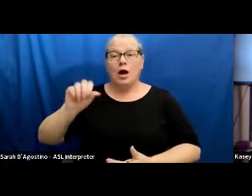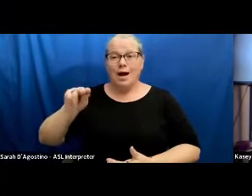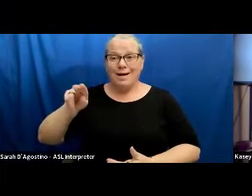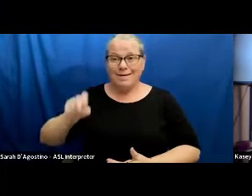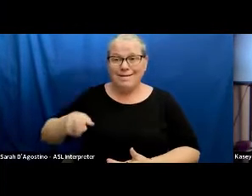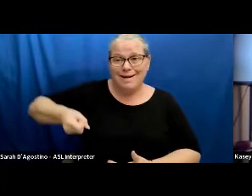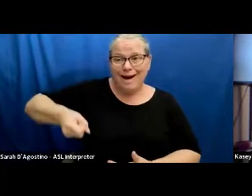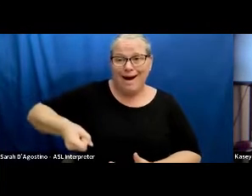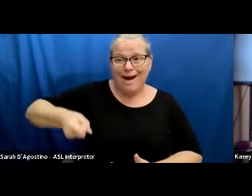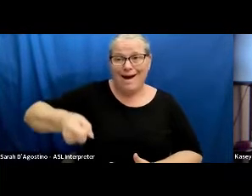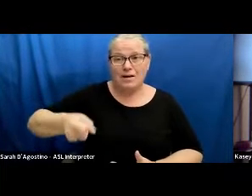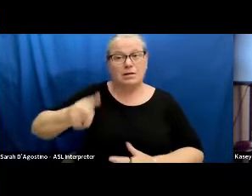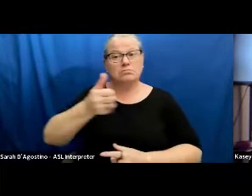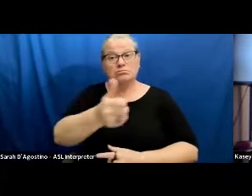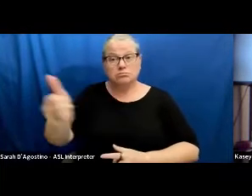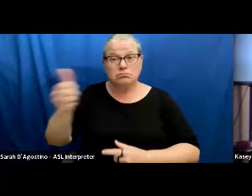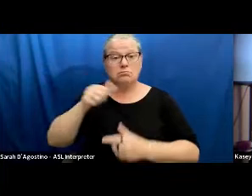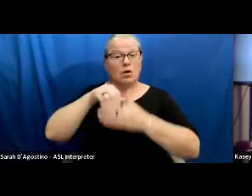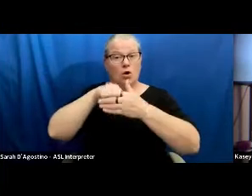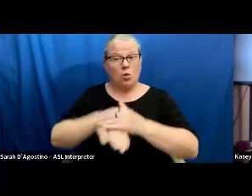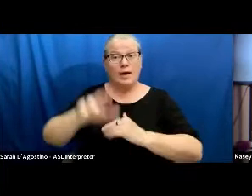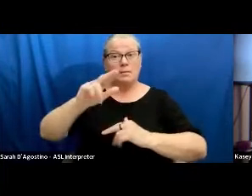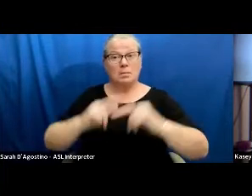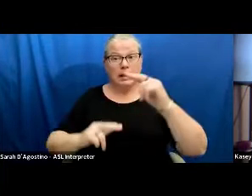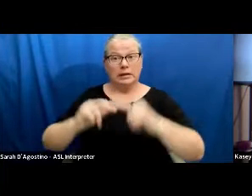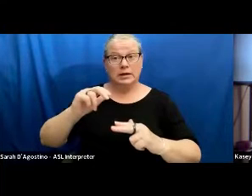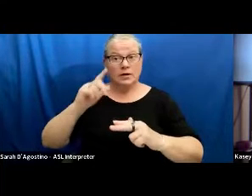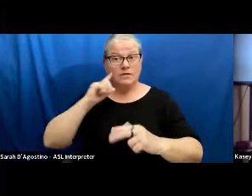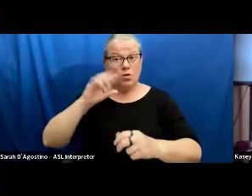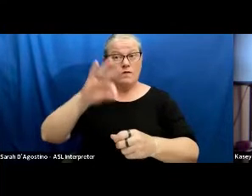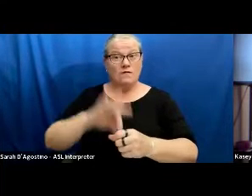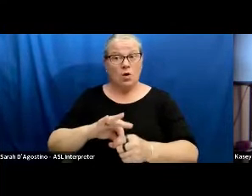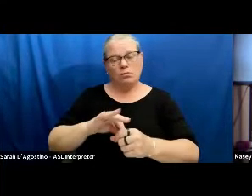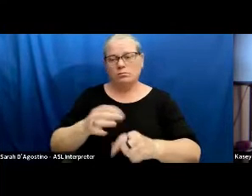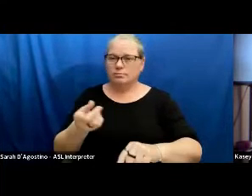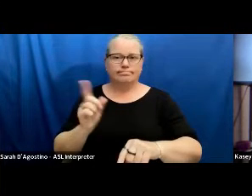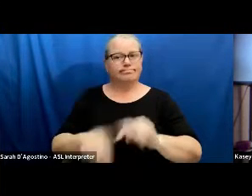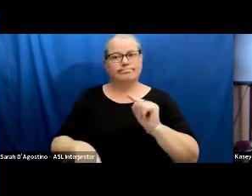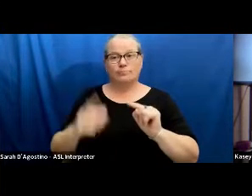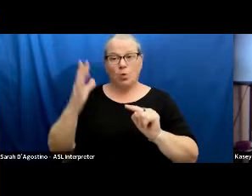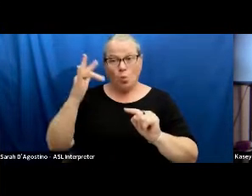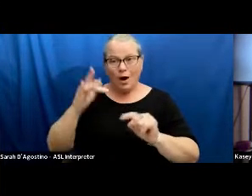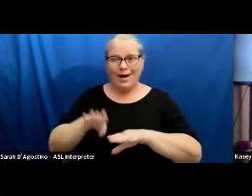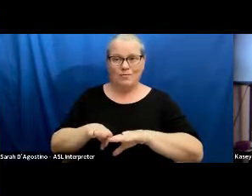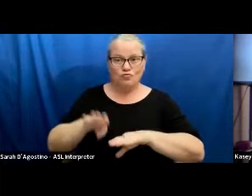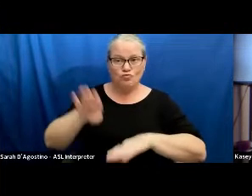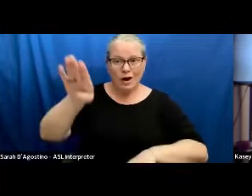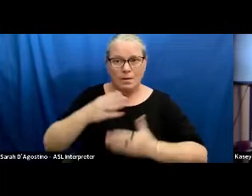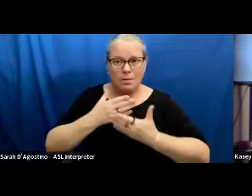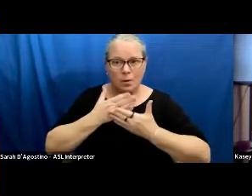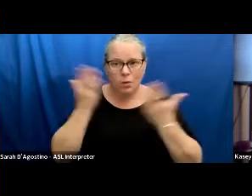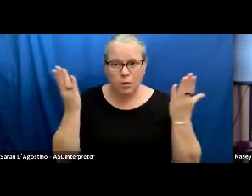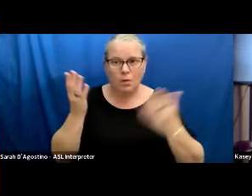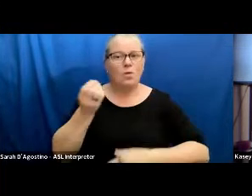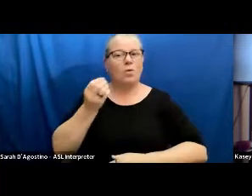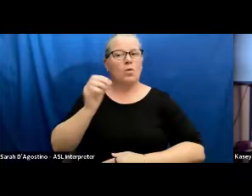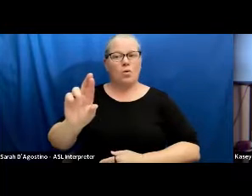polling places and cast their ballot because there wasn't a ramp or have been required to